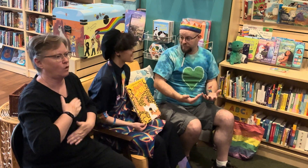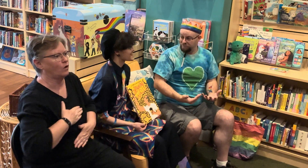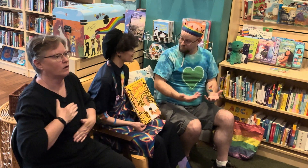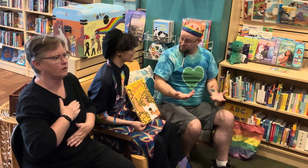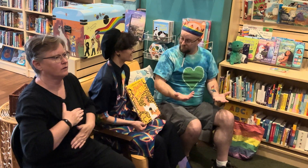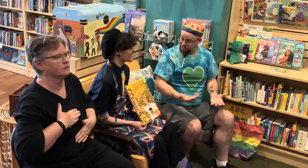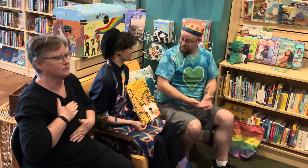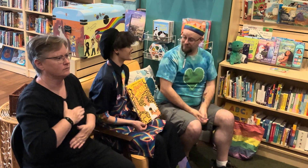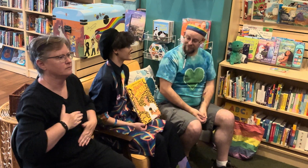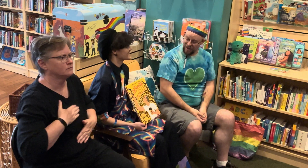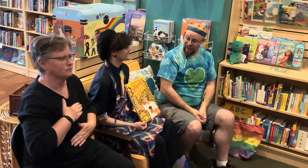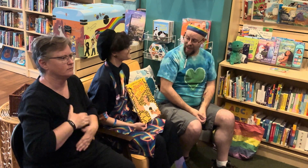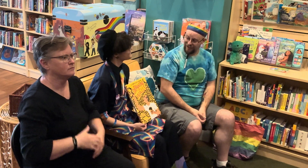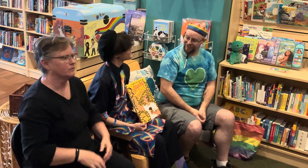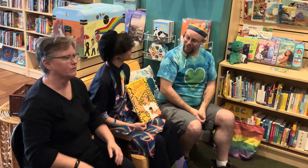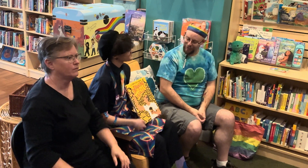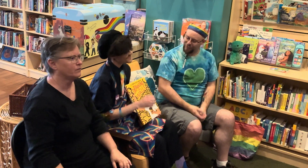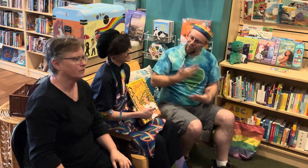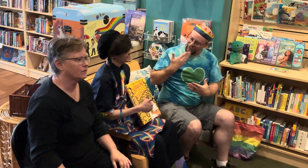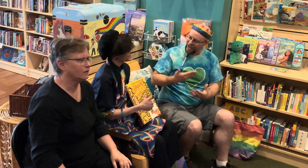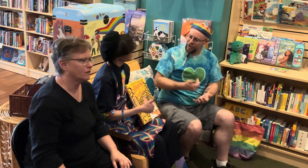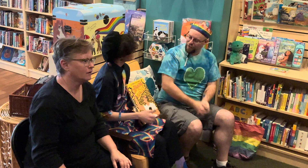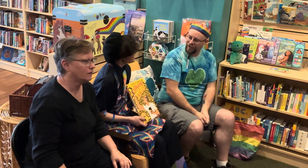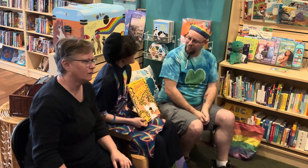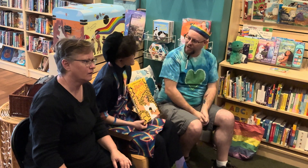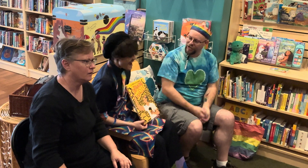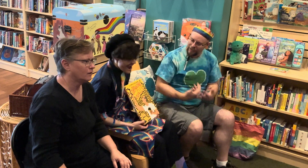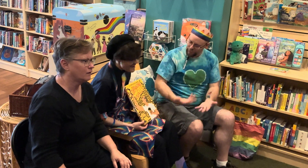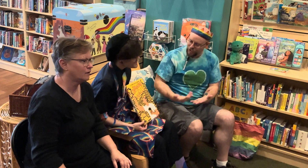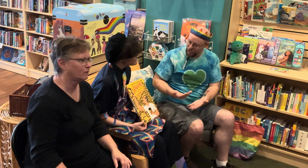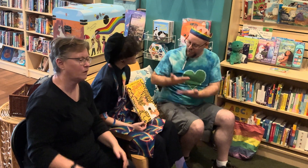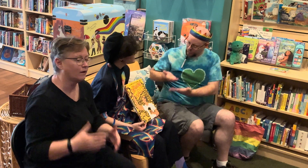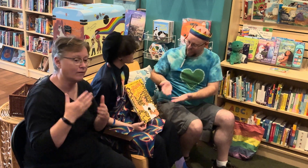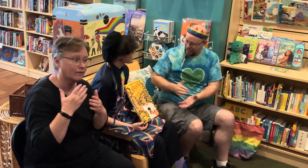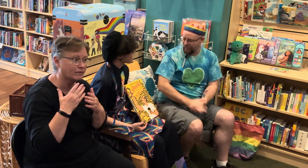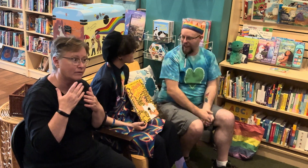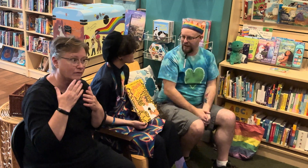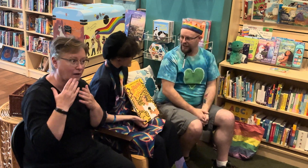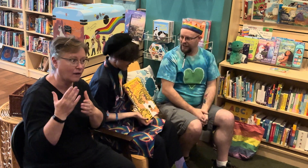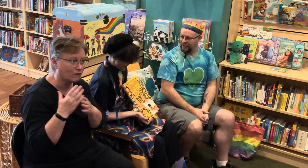Absolutely, I agree. AARON: Yeah, cool! Well, thank you very much! I appreciate you reading that. KAI: Yeah,